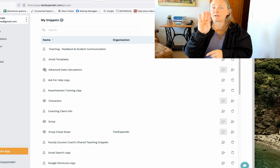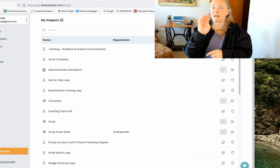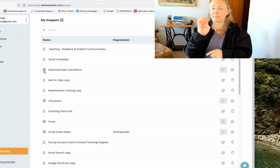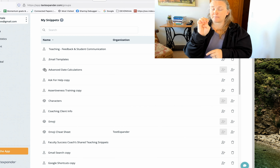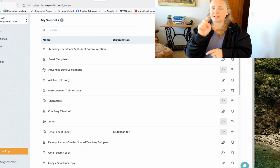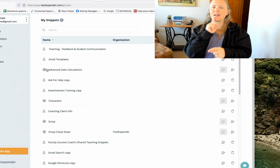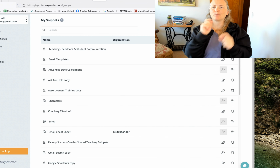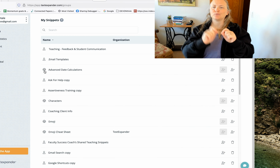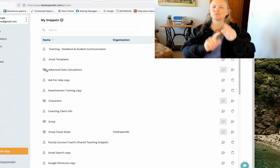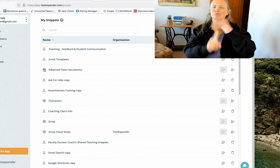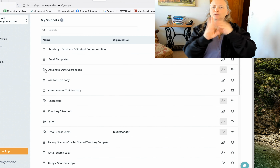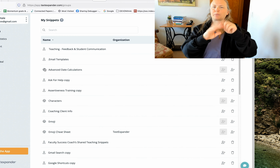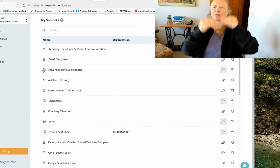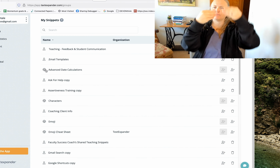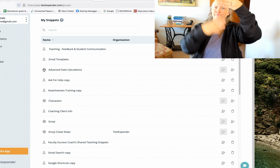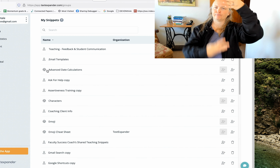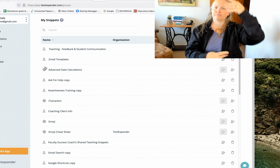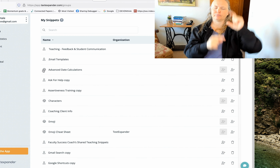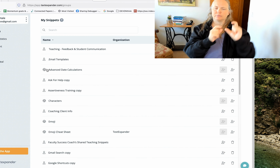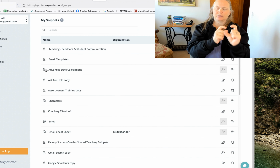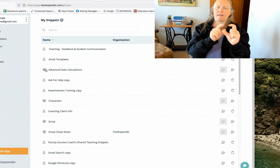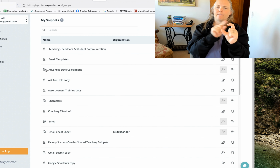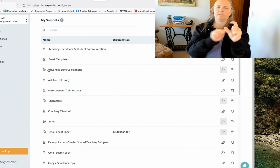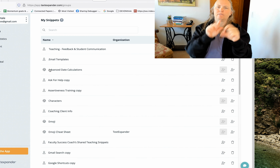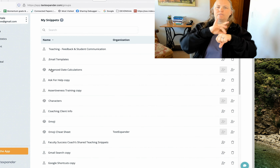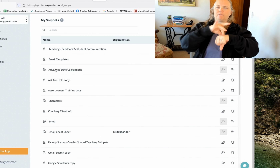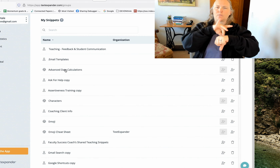It will have one of these world icons on it.